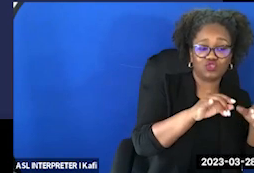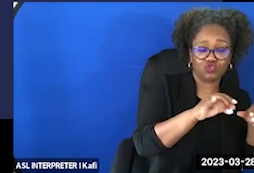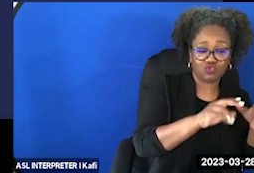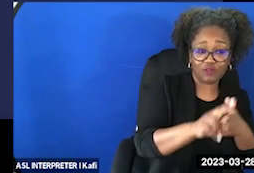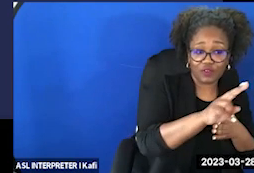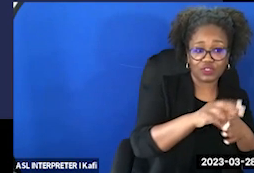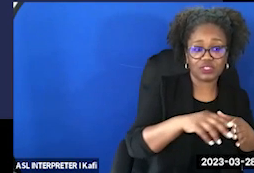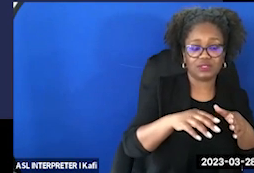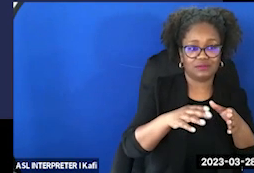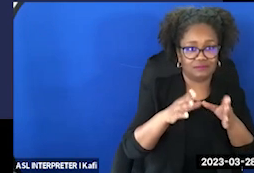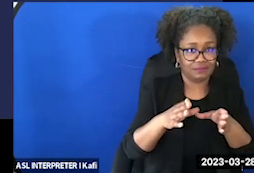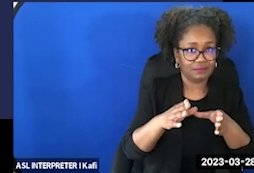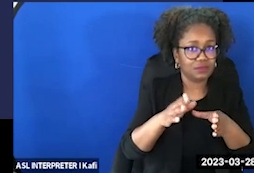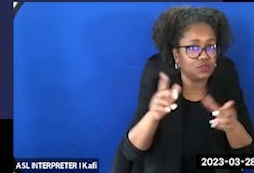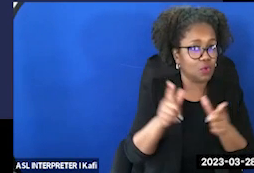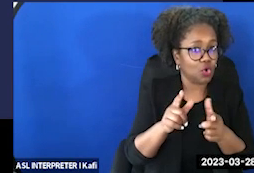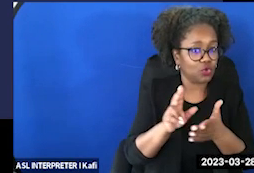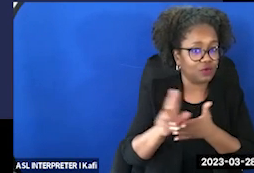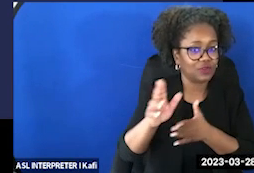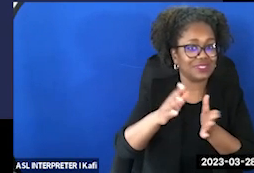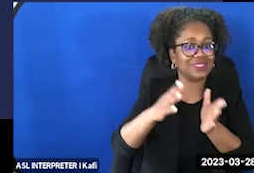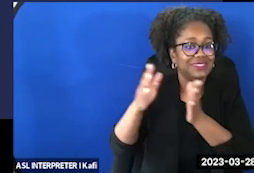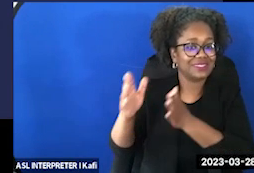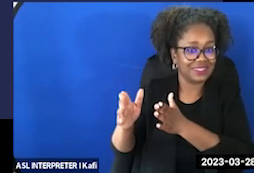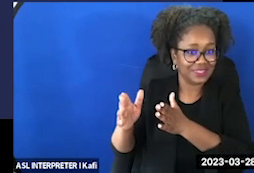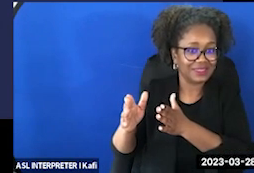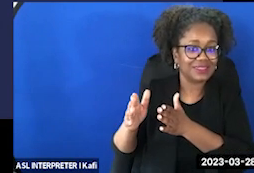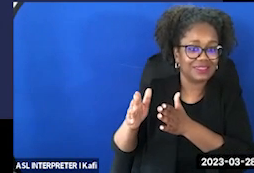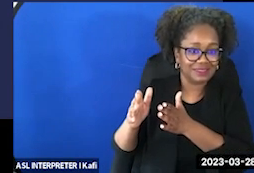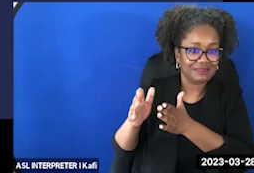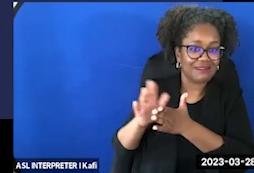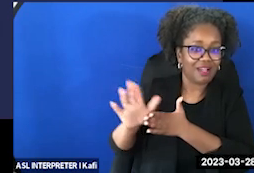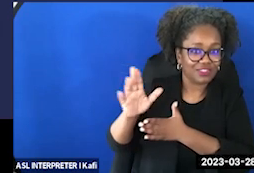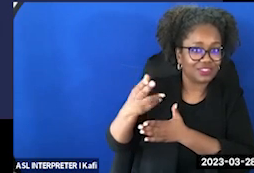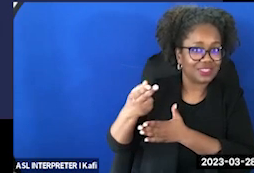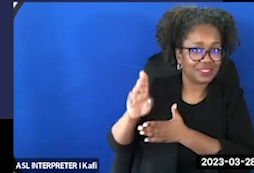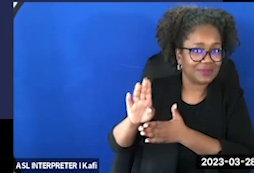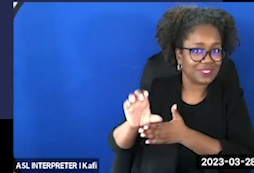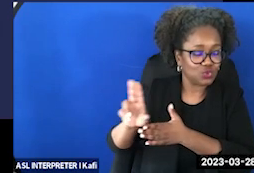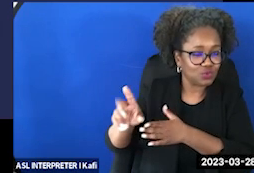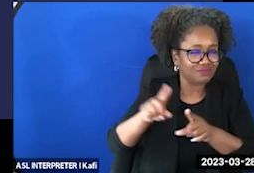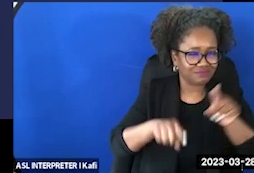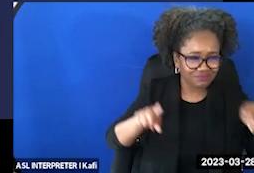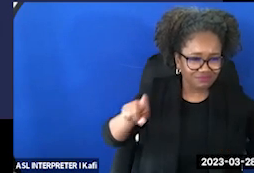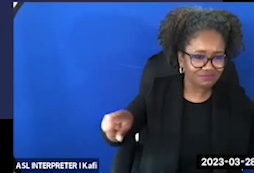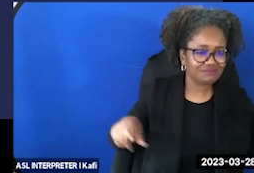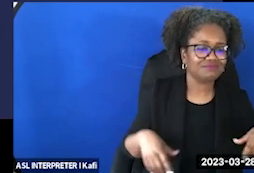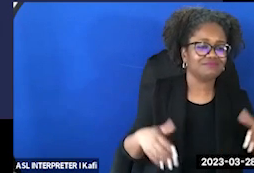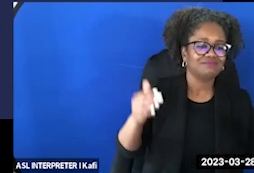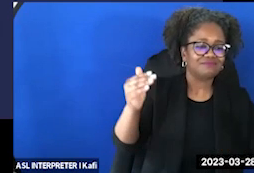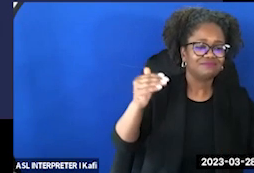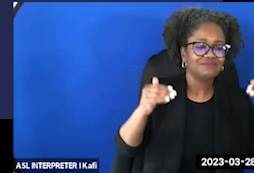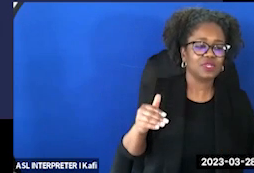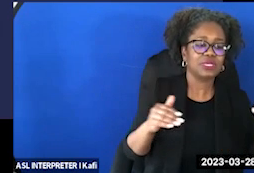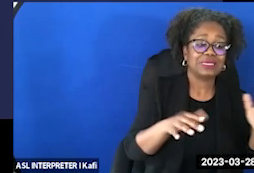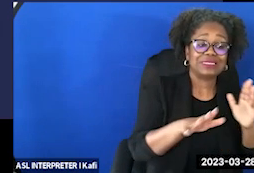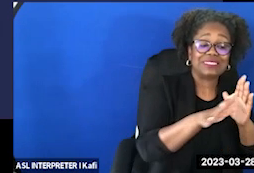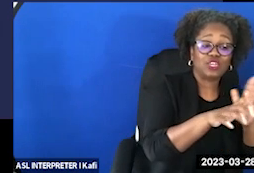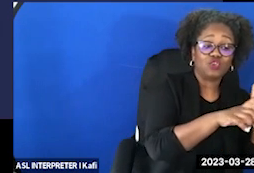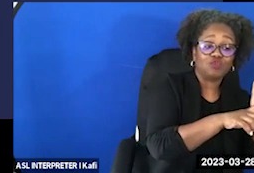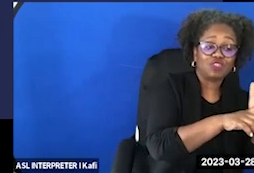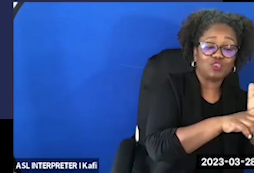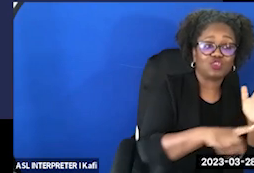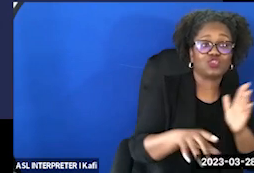Debbie Stine, Science & Technology Policy Academy: then we have senior researchers. People who are staying, you know, like well, into their seventies. Are they taking the money away from junior researchers when there's just limited research funding?